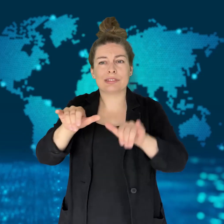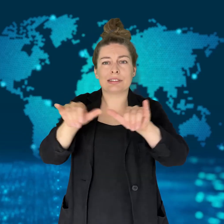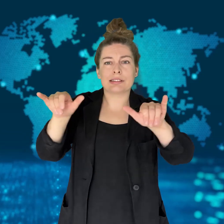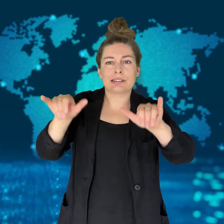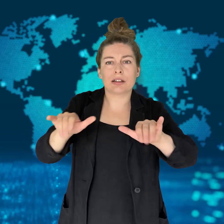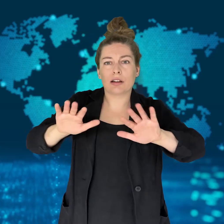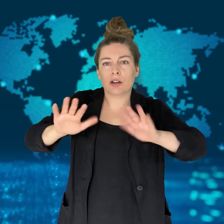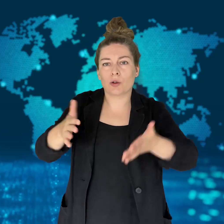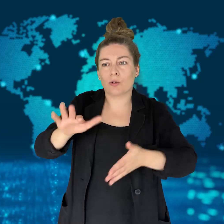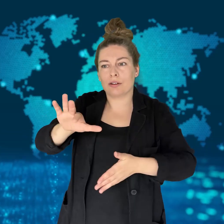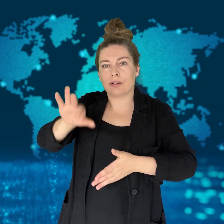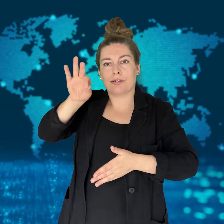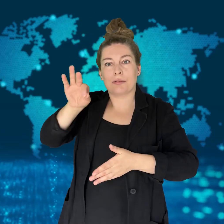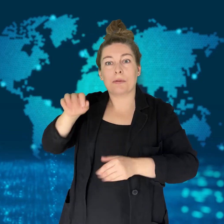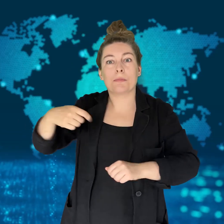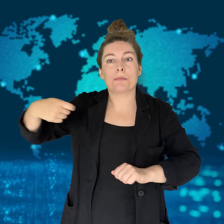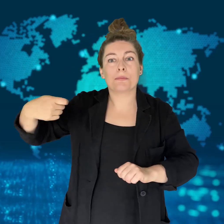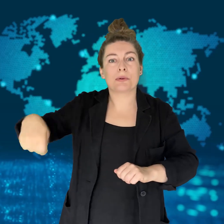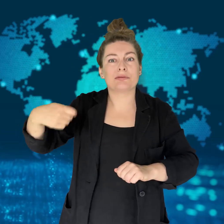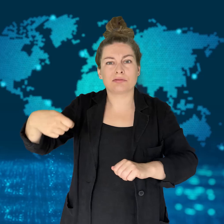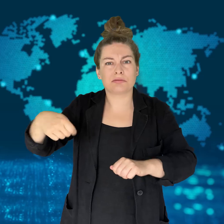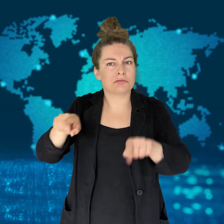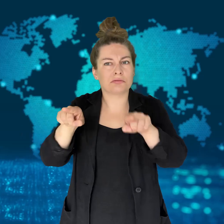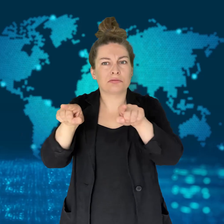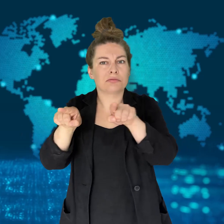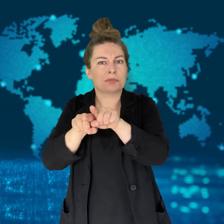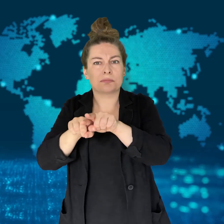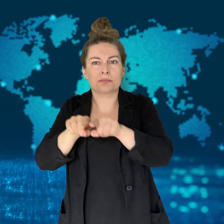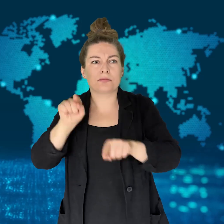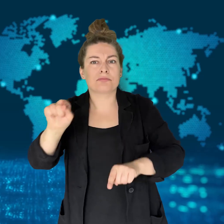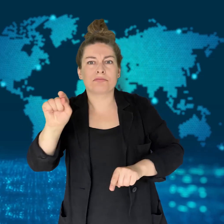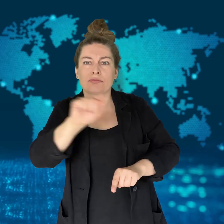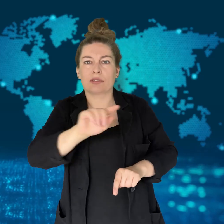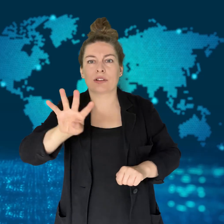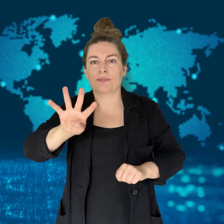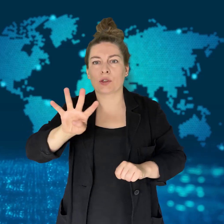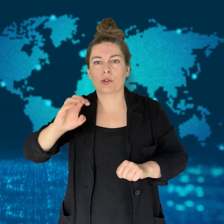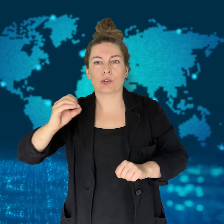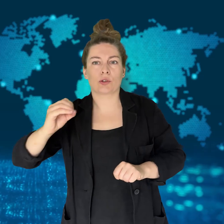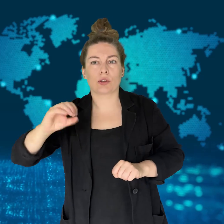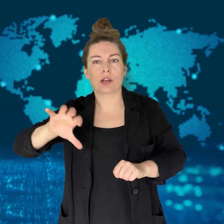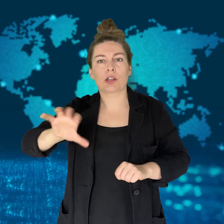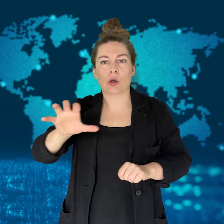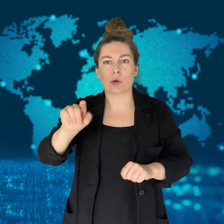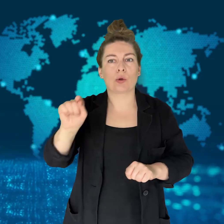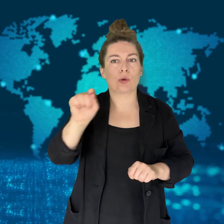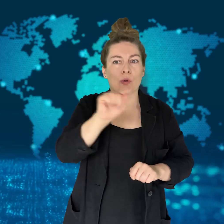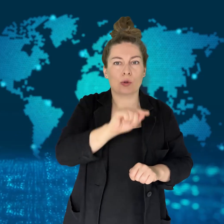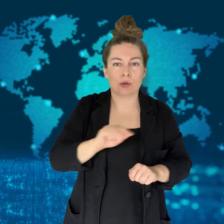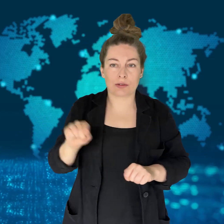At least 40 countries elect their President this way.